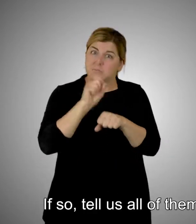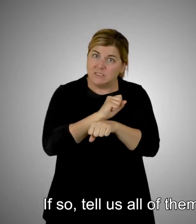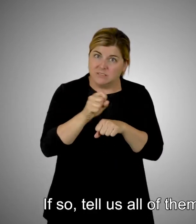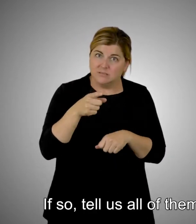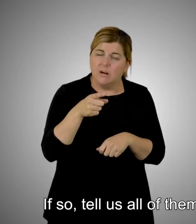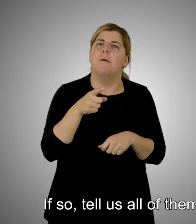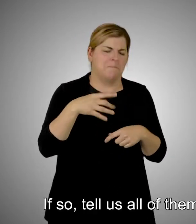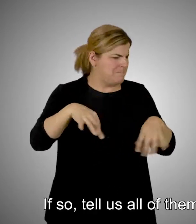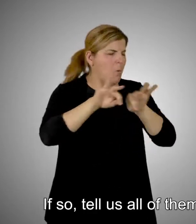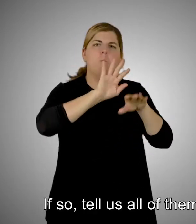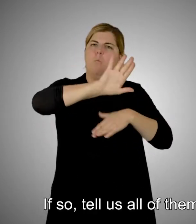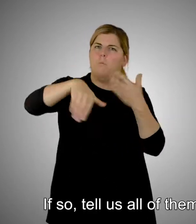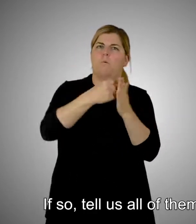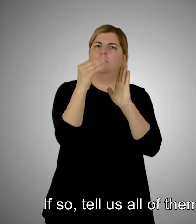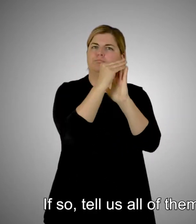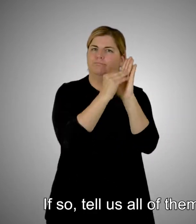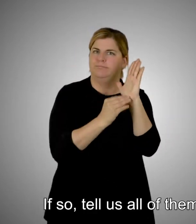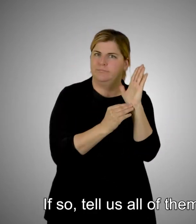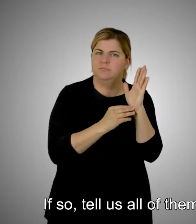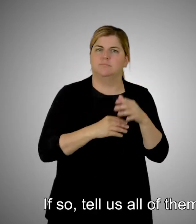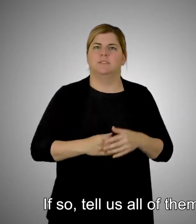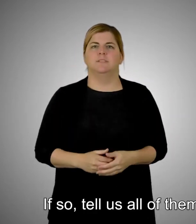If so, tell us all of them.